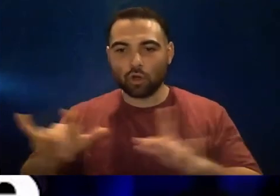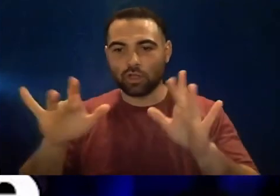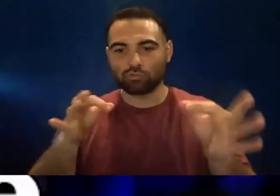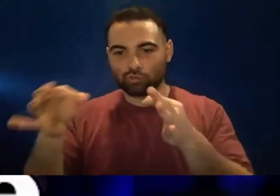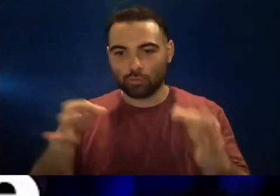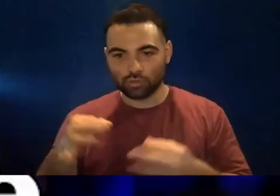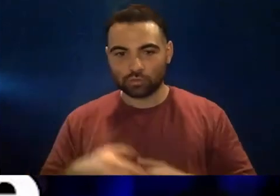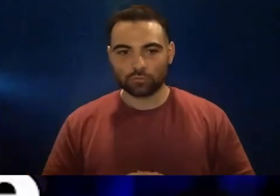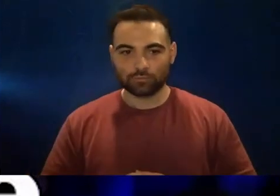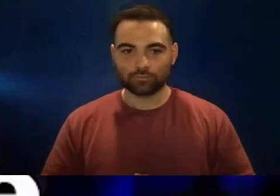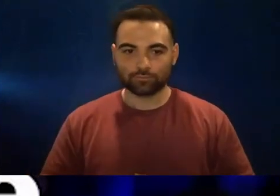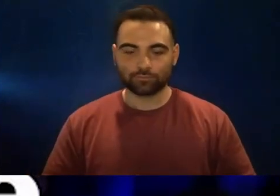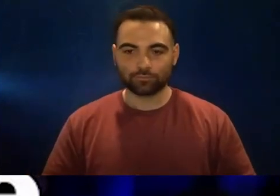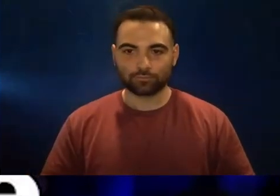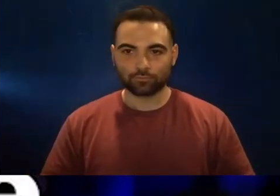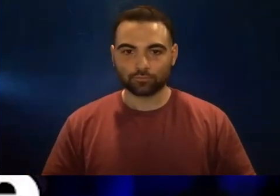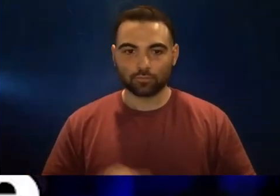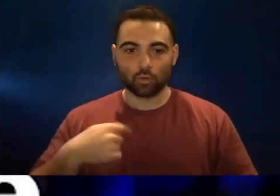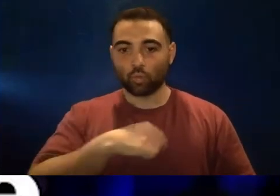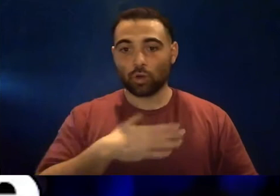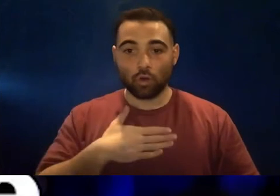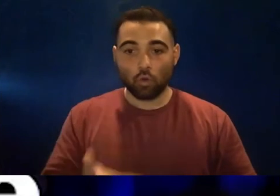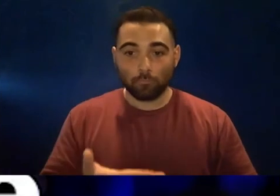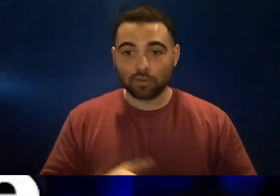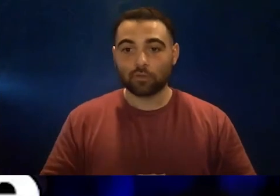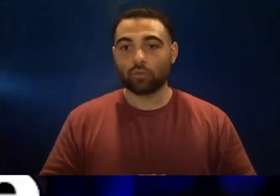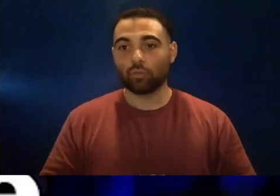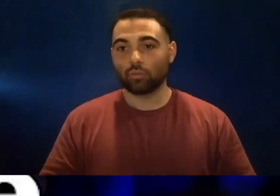So we're always open to that potential